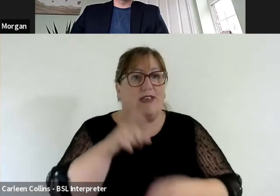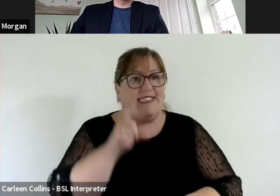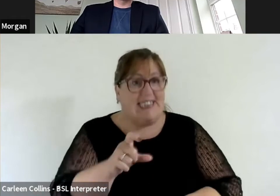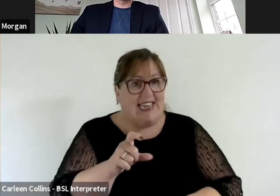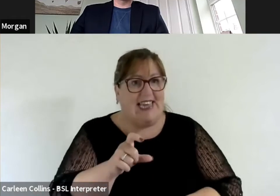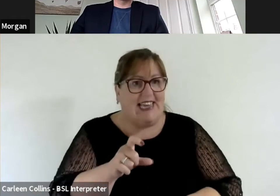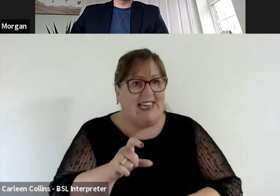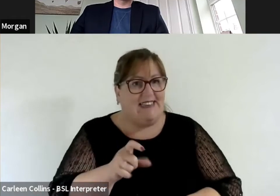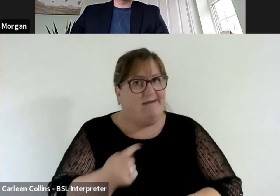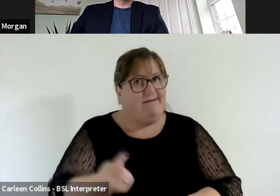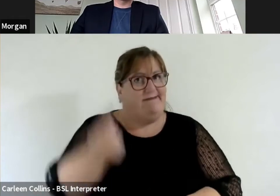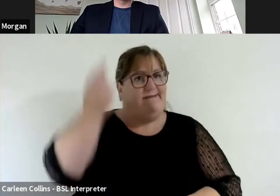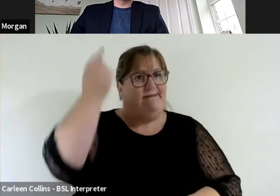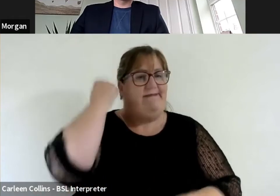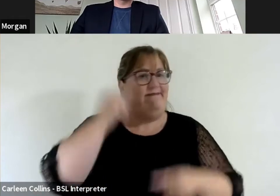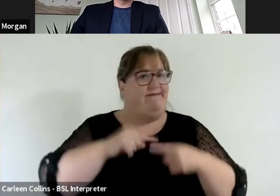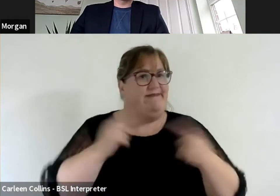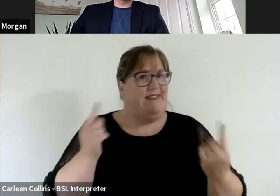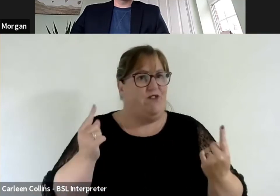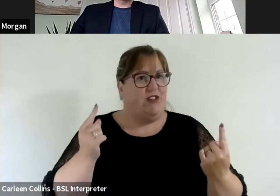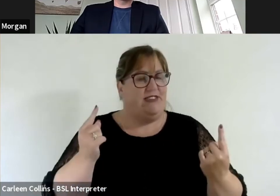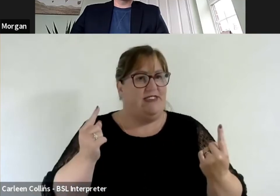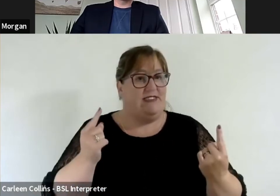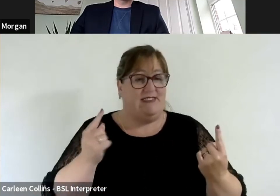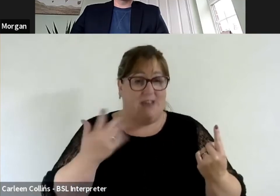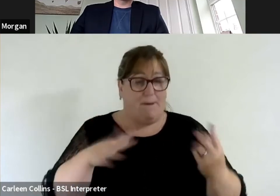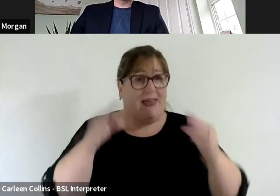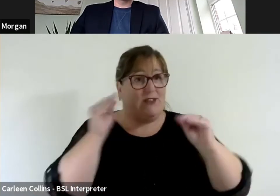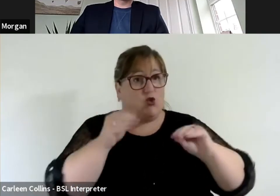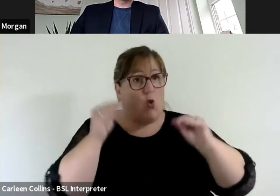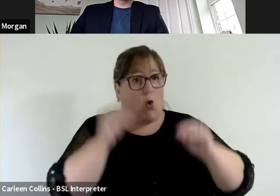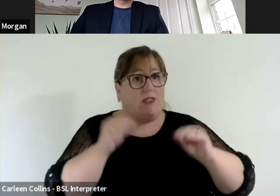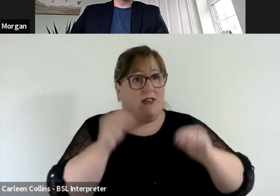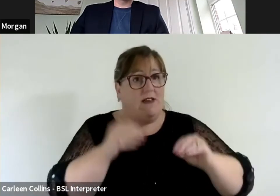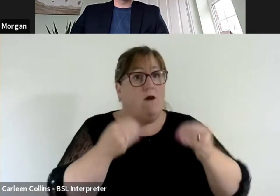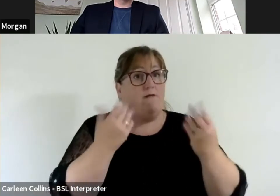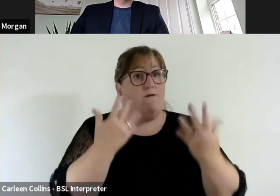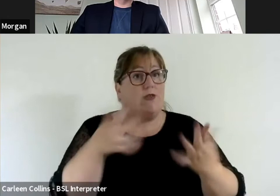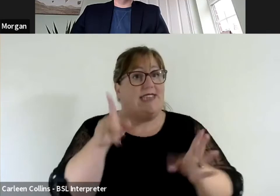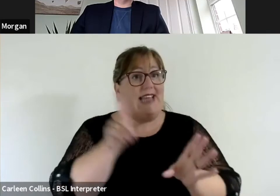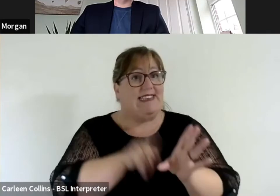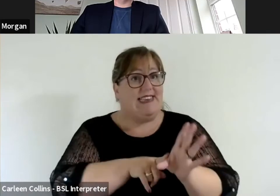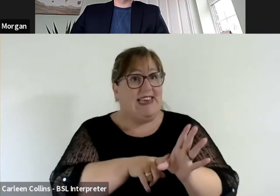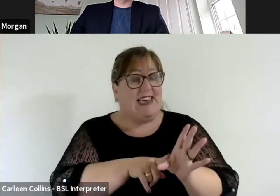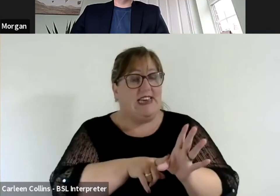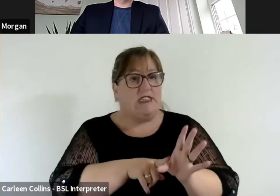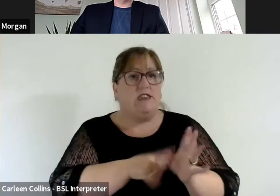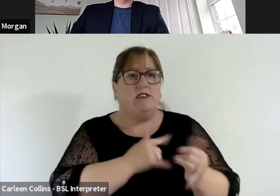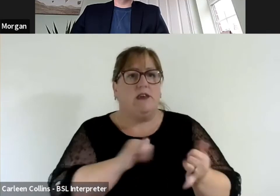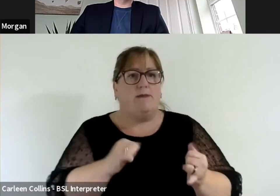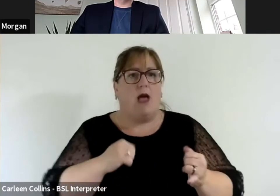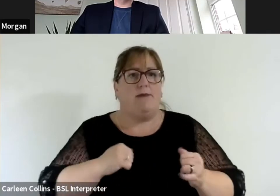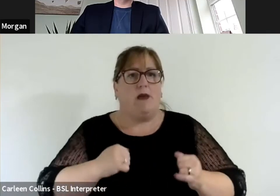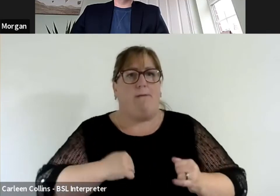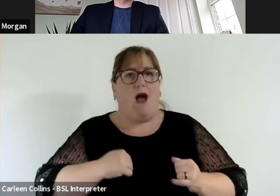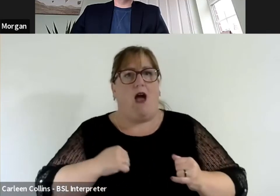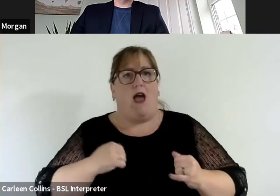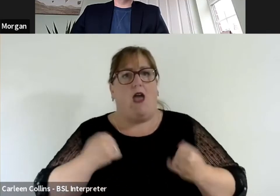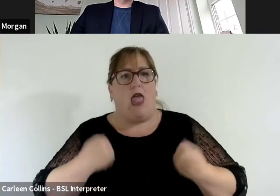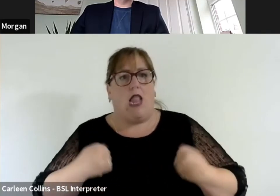But it always hasn't been like that before HMRC.